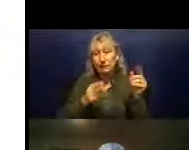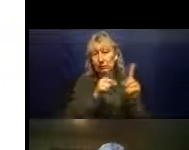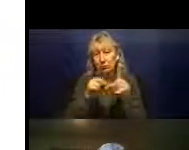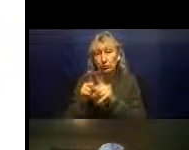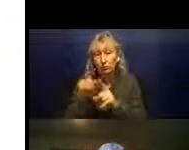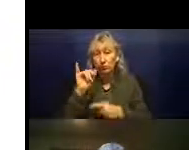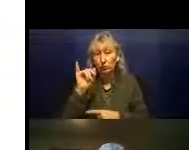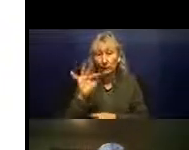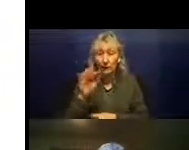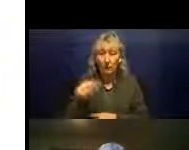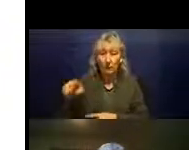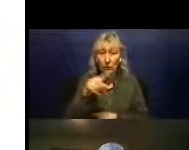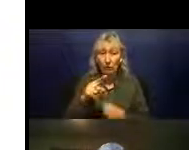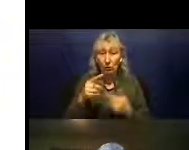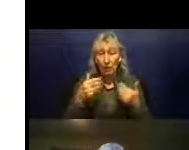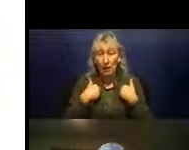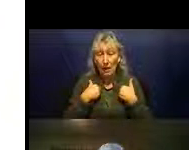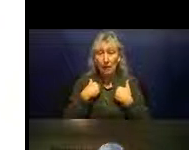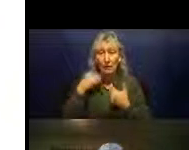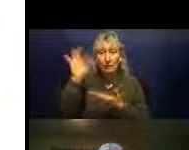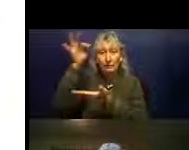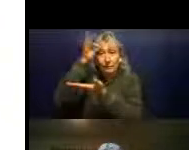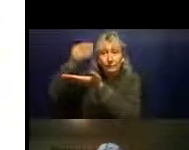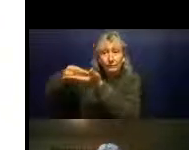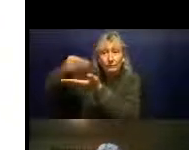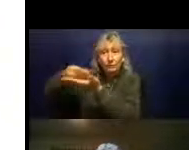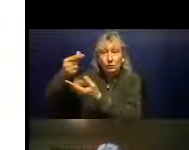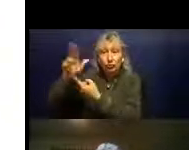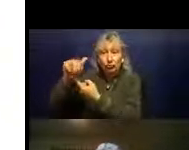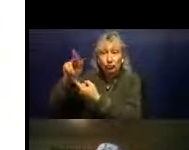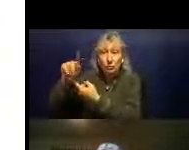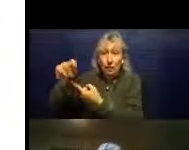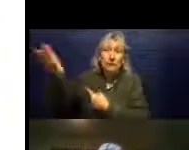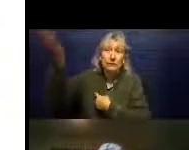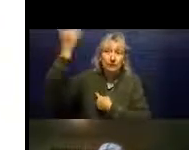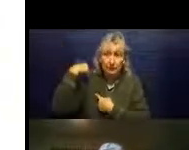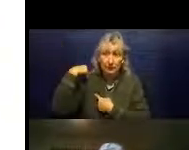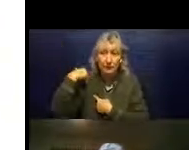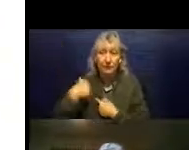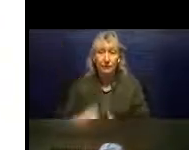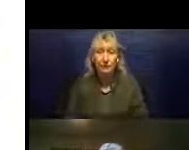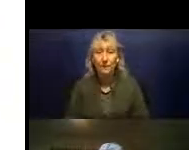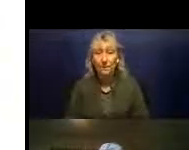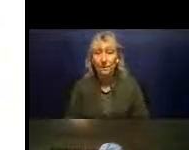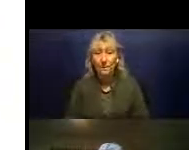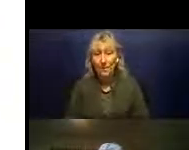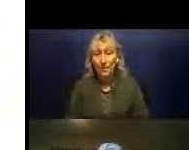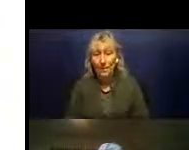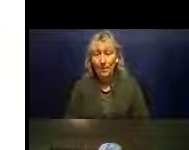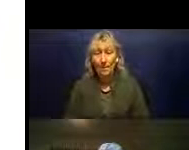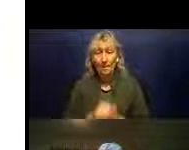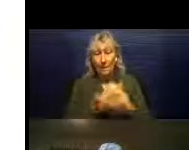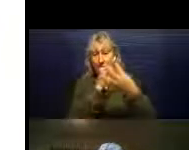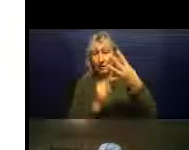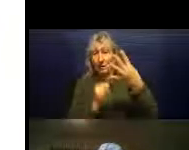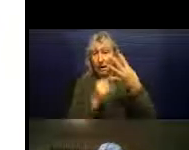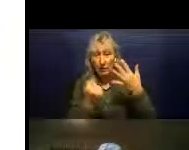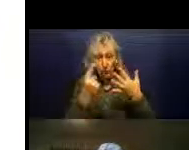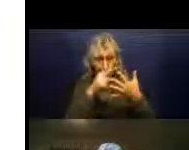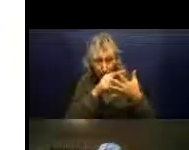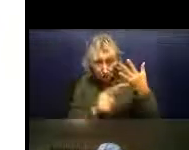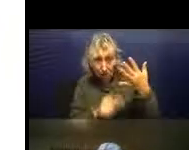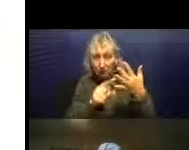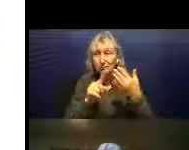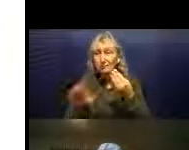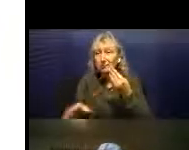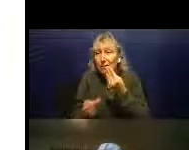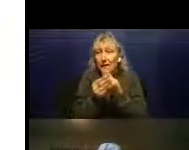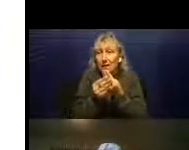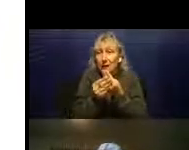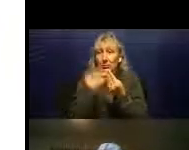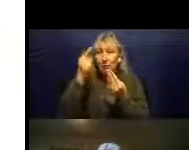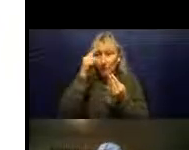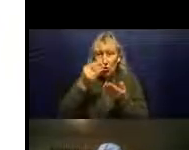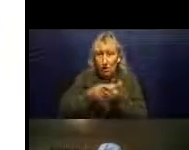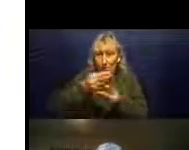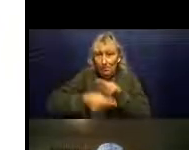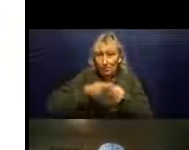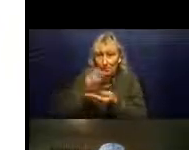It. Just let me know that designation. and Then the responsibility inquiry is just gonna ask some questions about your your Organization's financial history as well as